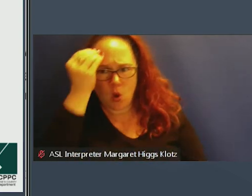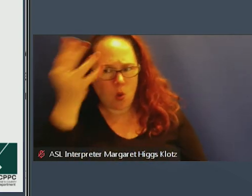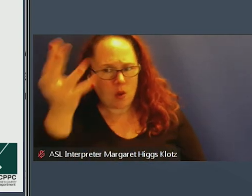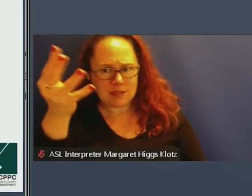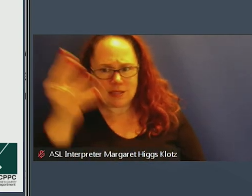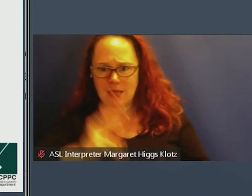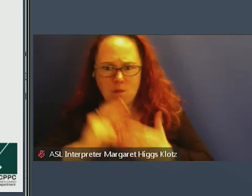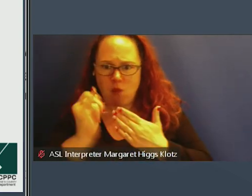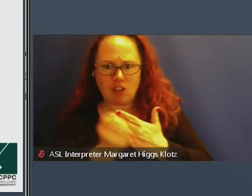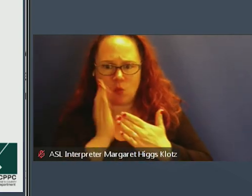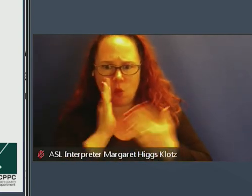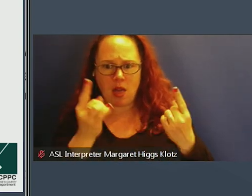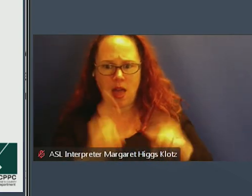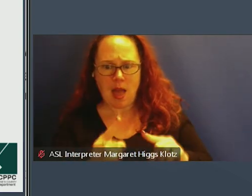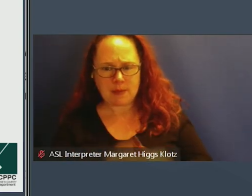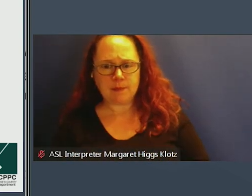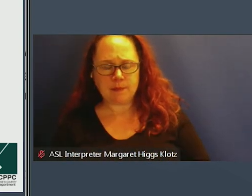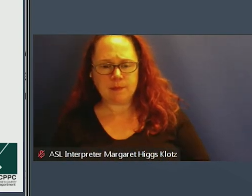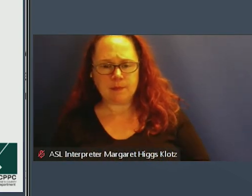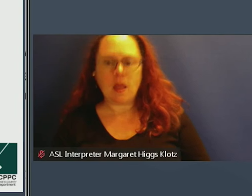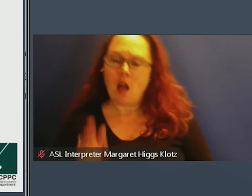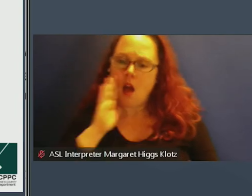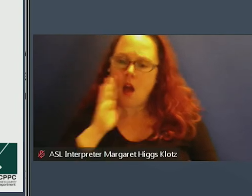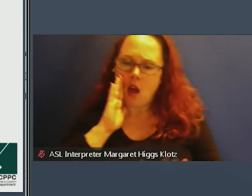Homelessness is an important and unfortunate situation that